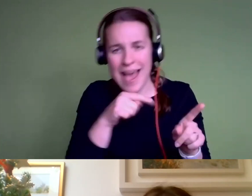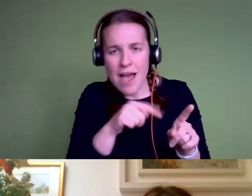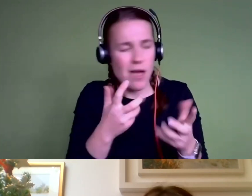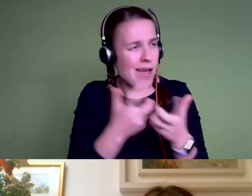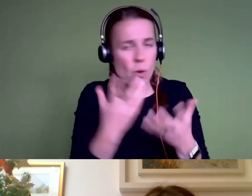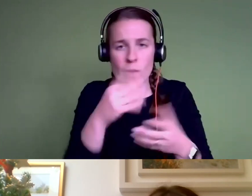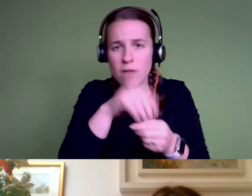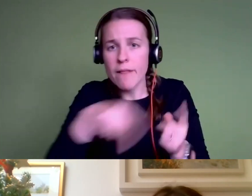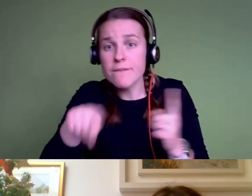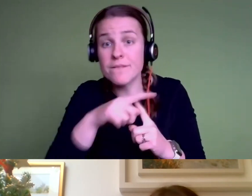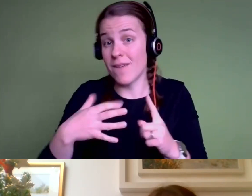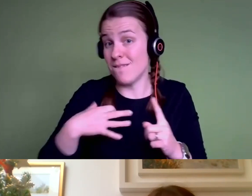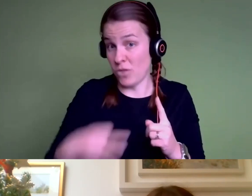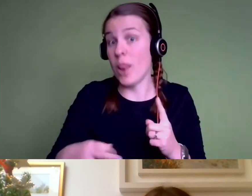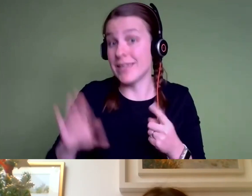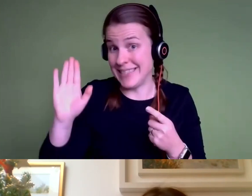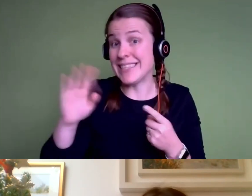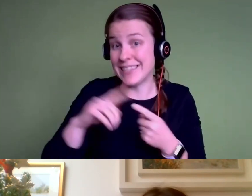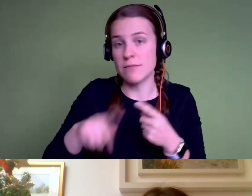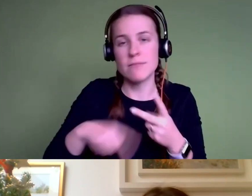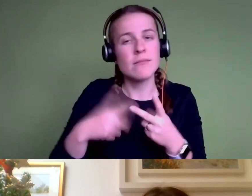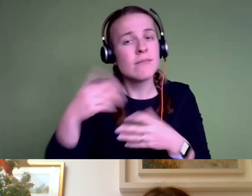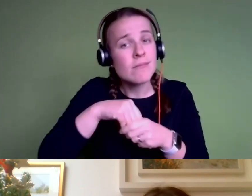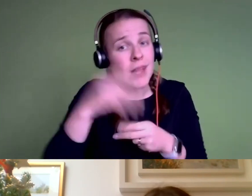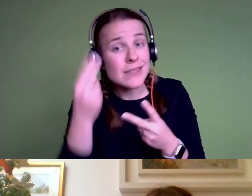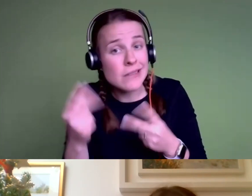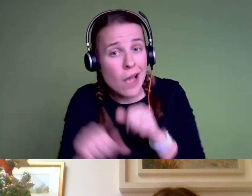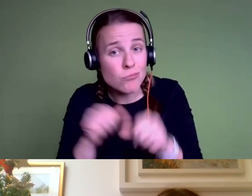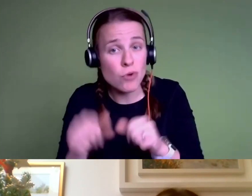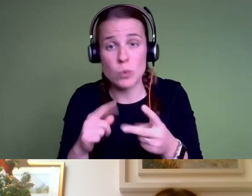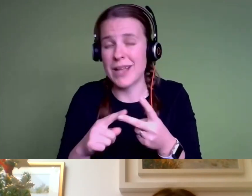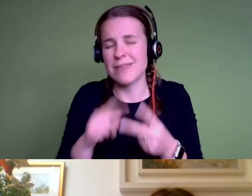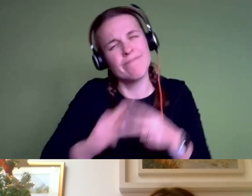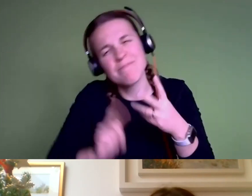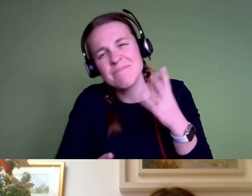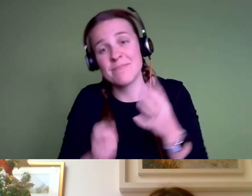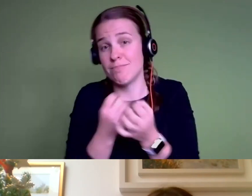and I'm really looking forward to hearing more about the project and its design elements will